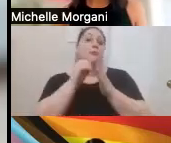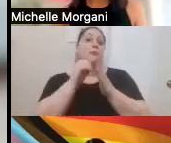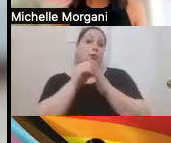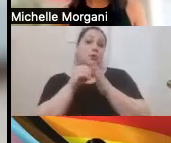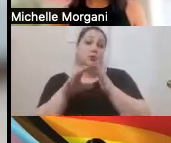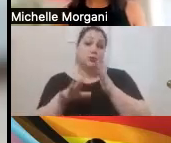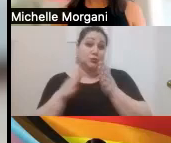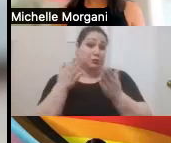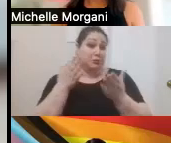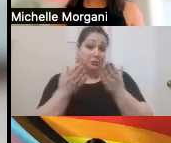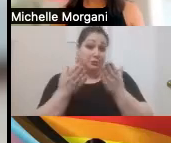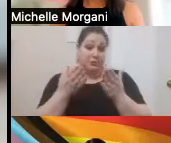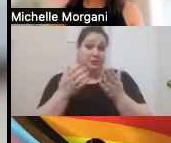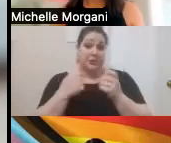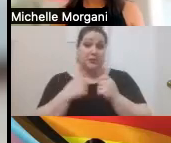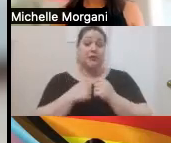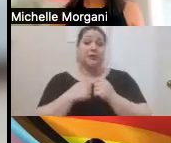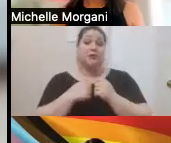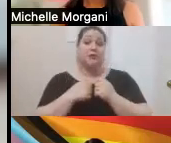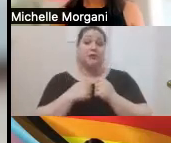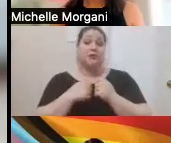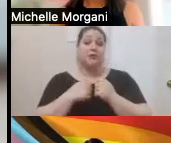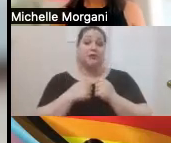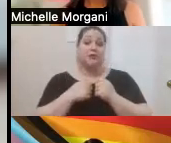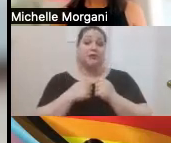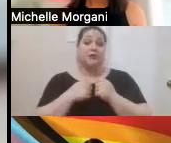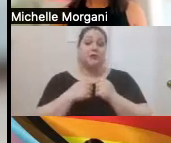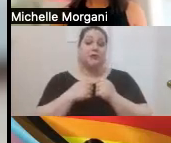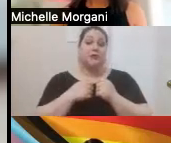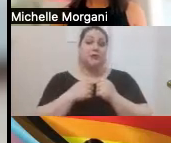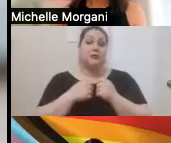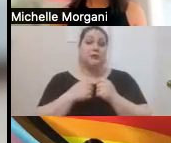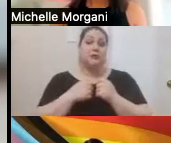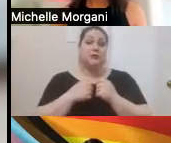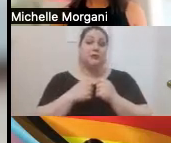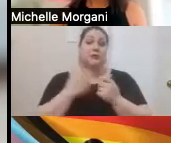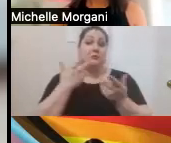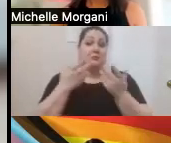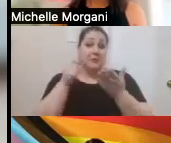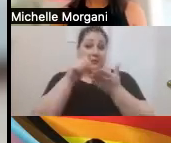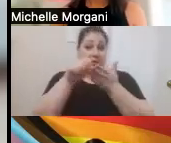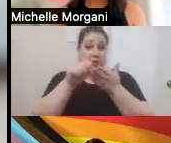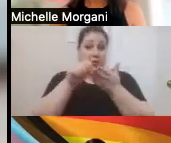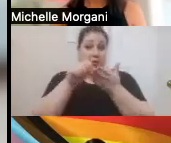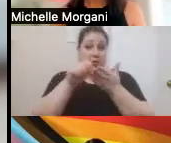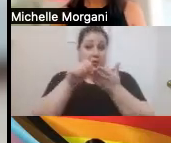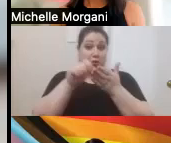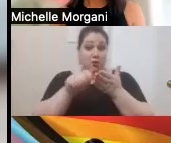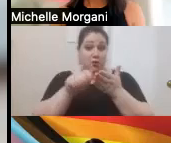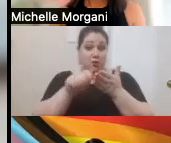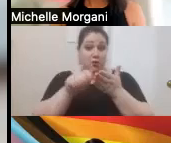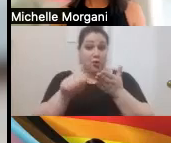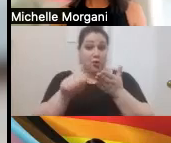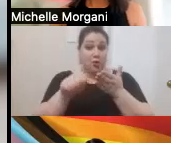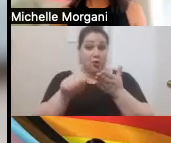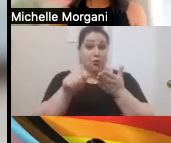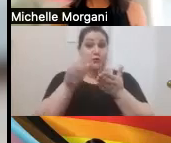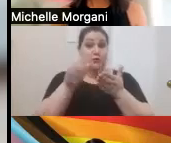their notes in the clinical interview on paper with the echo pen and then type them up later.